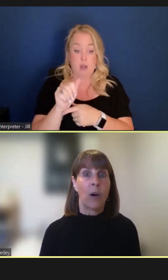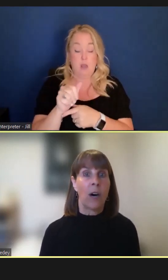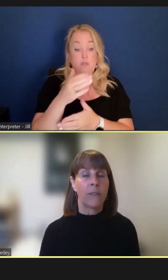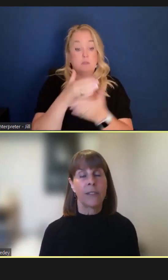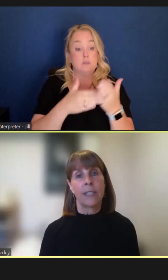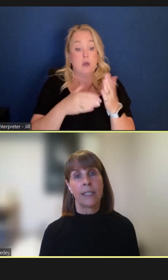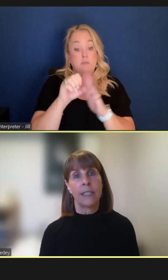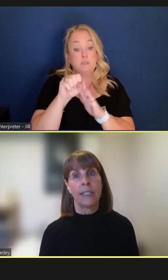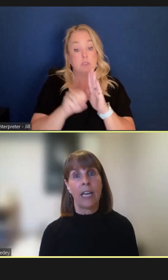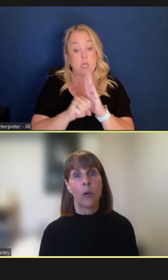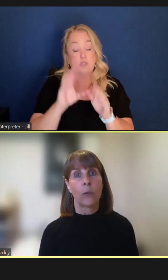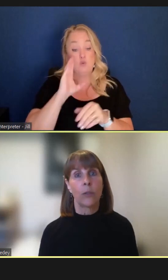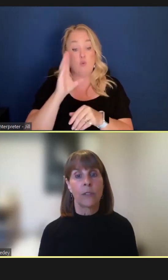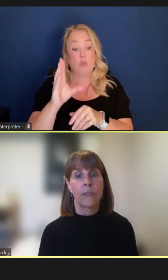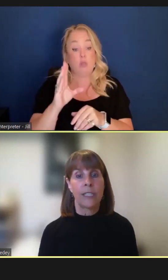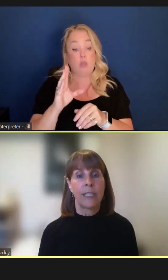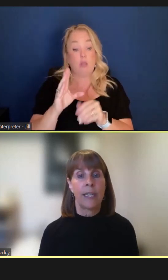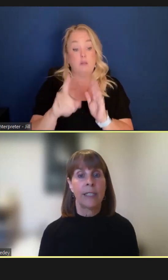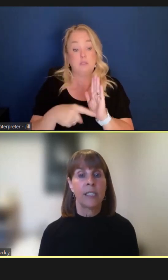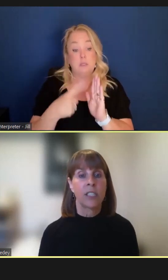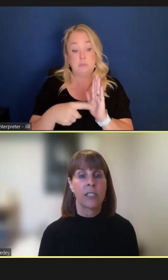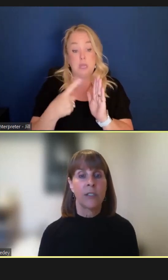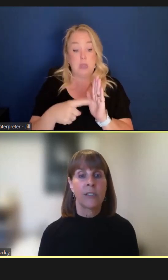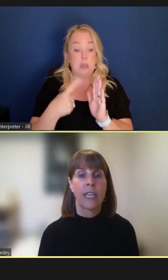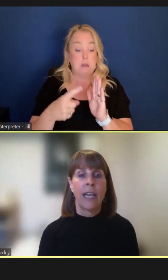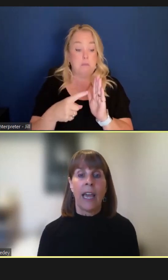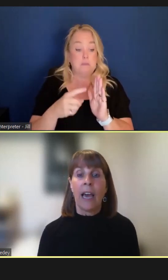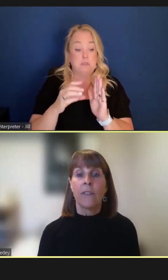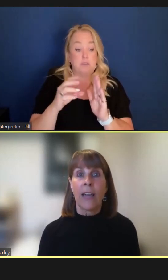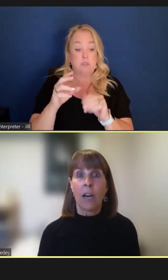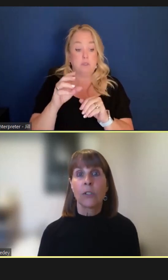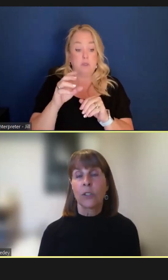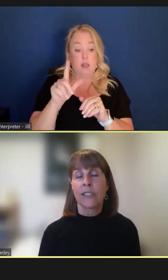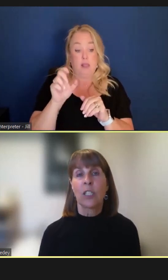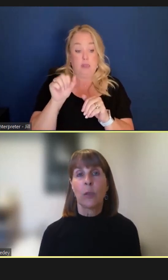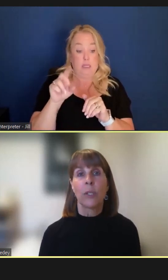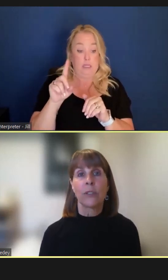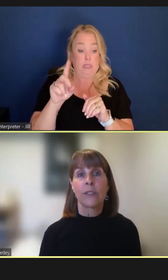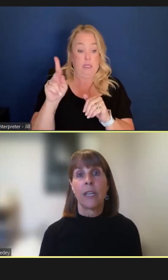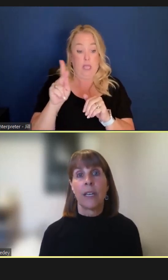often again an outgrowth of Le K initiatives have house or Senate bills